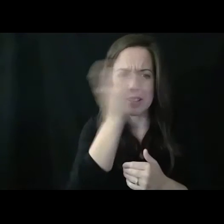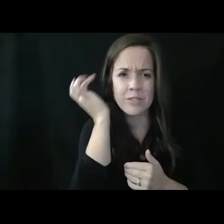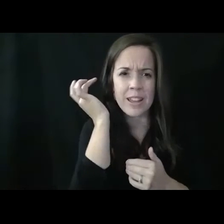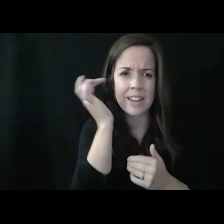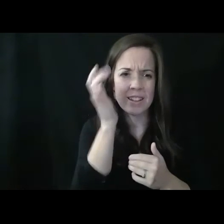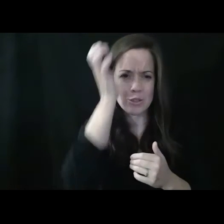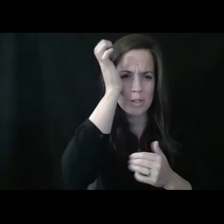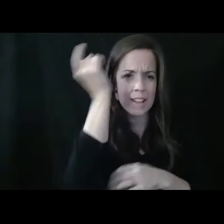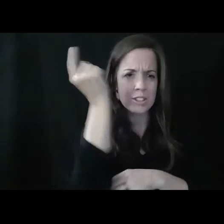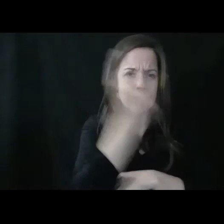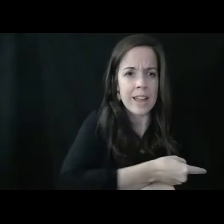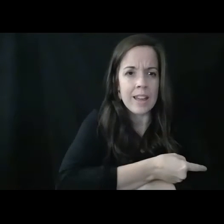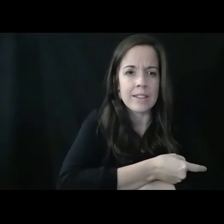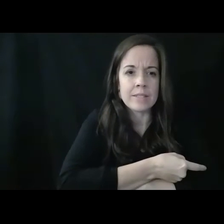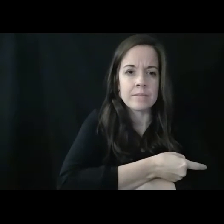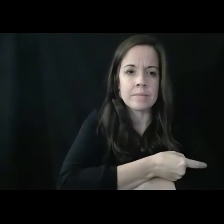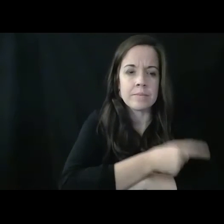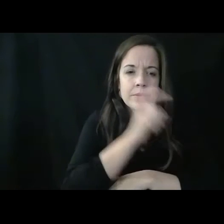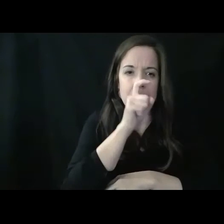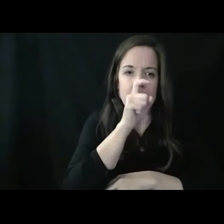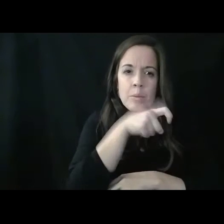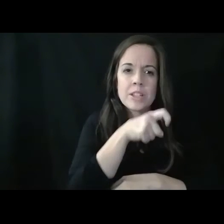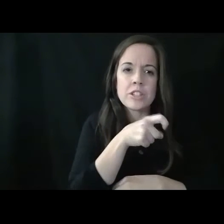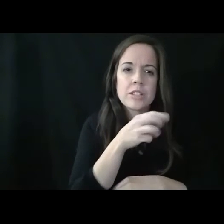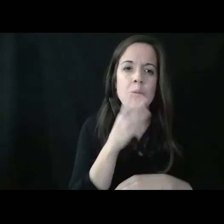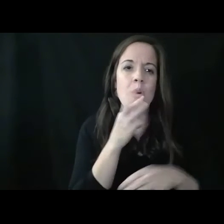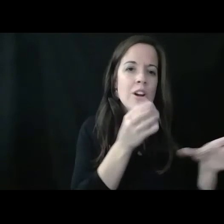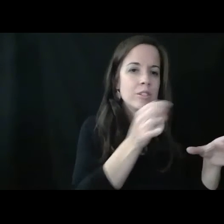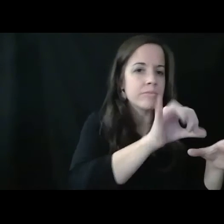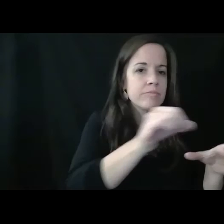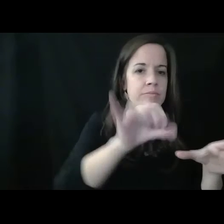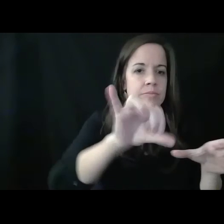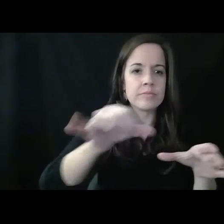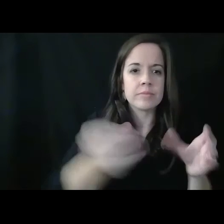witches watering houseplants witches watching UFC